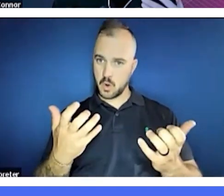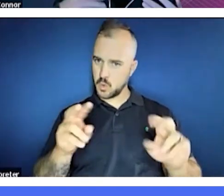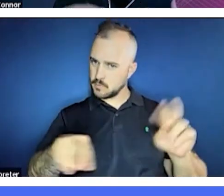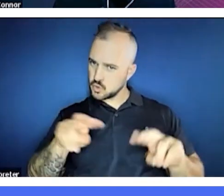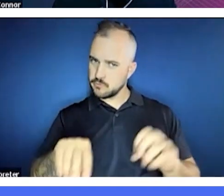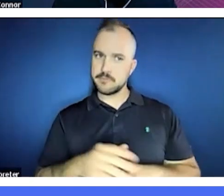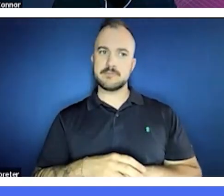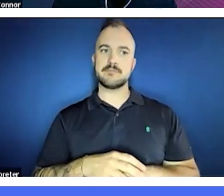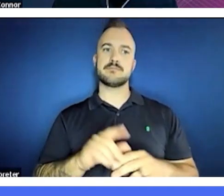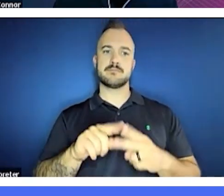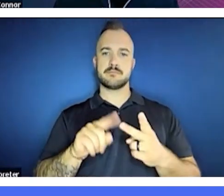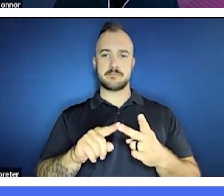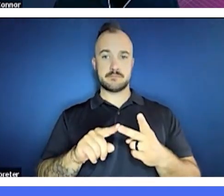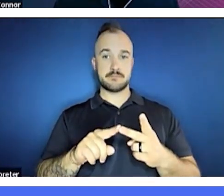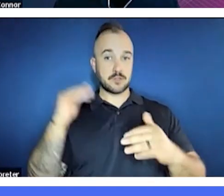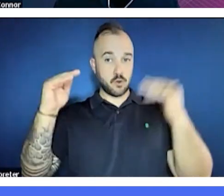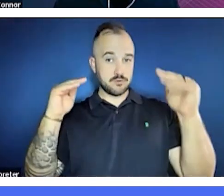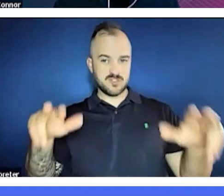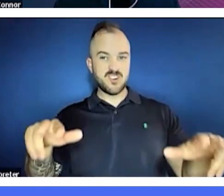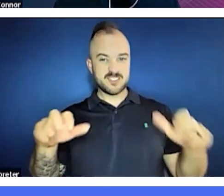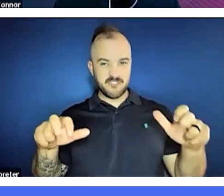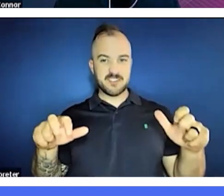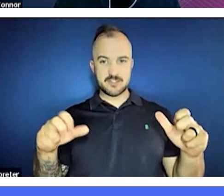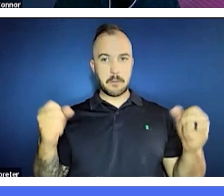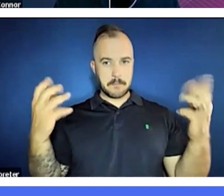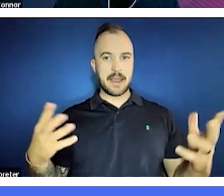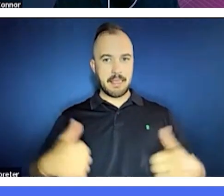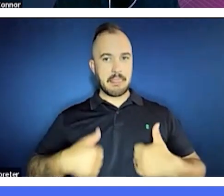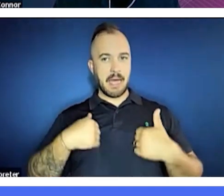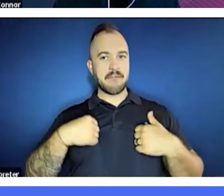Remember that adults are selfish and they have lots of great life experience to share.